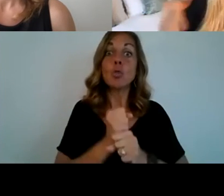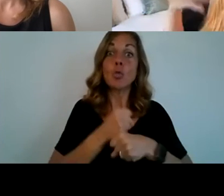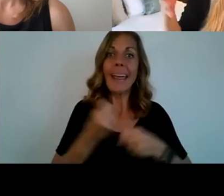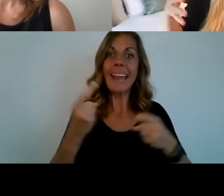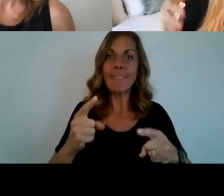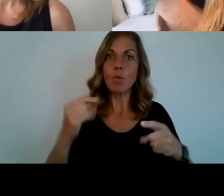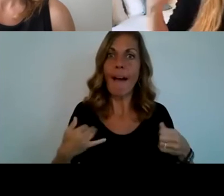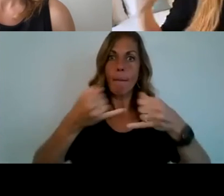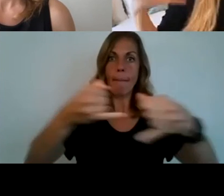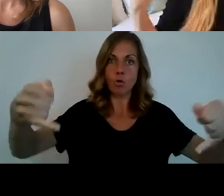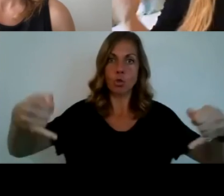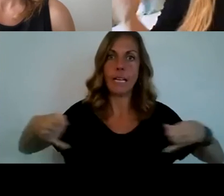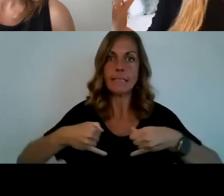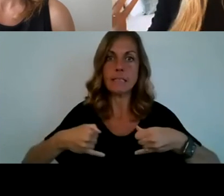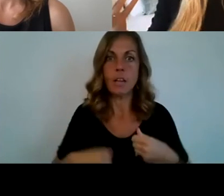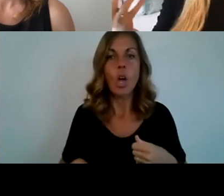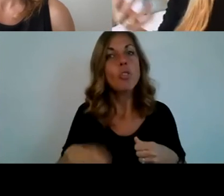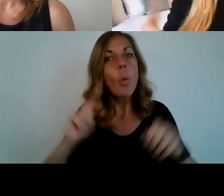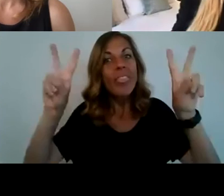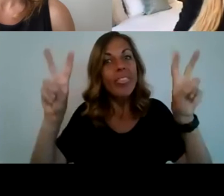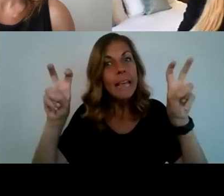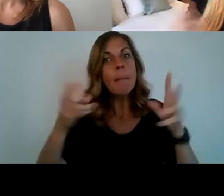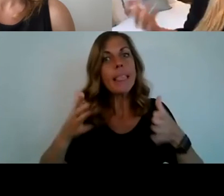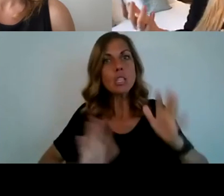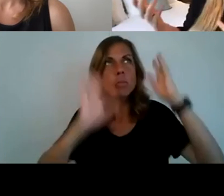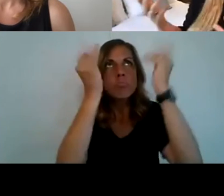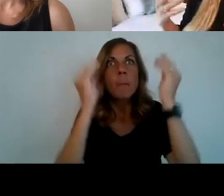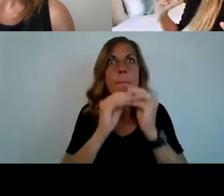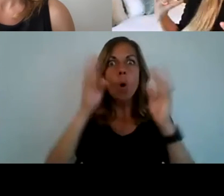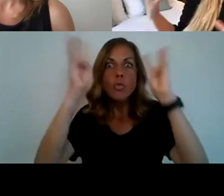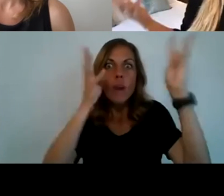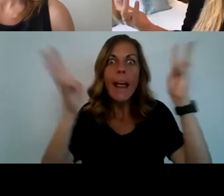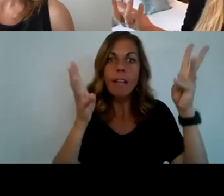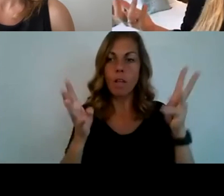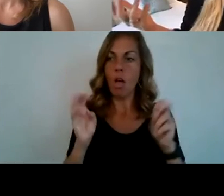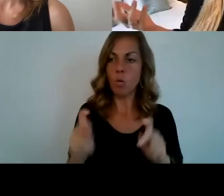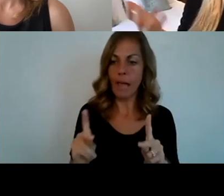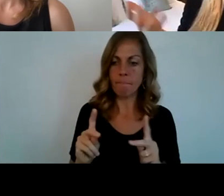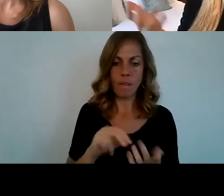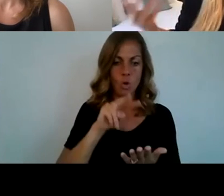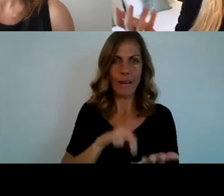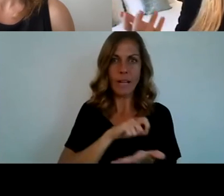A theme helps us think about how to bring reading and writing into today's lessons?